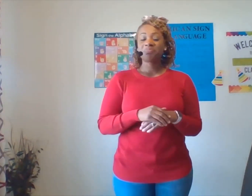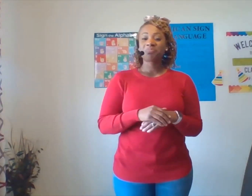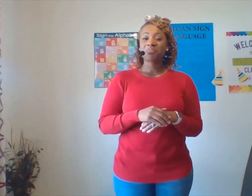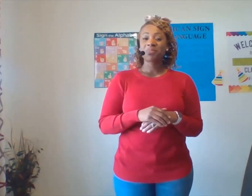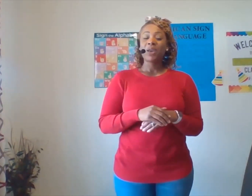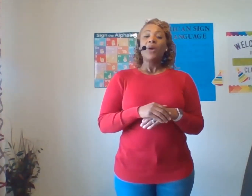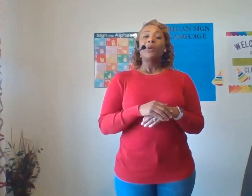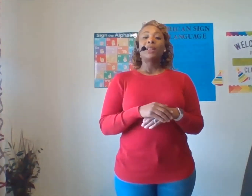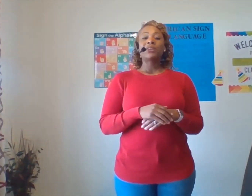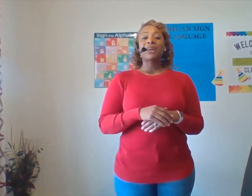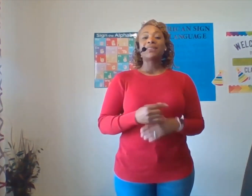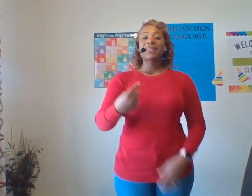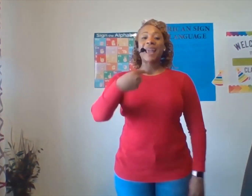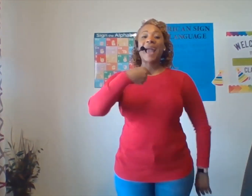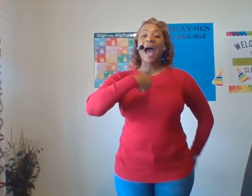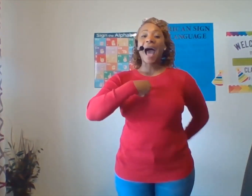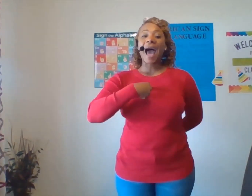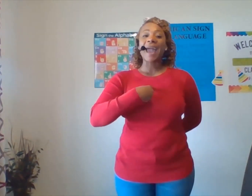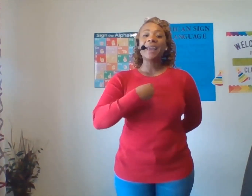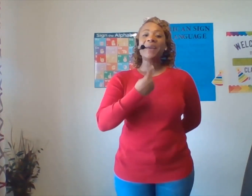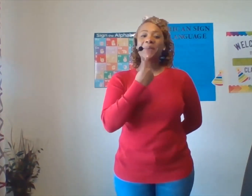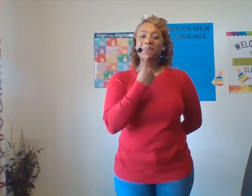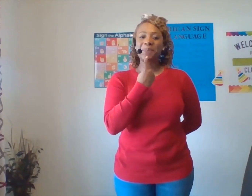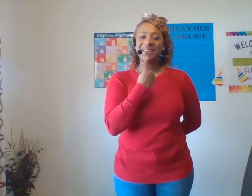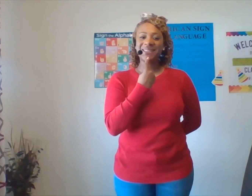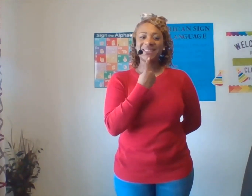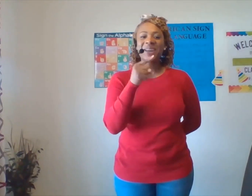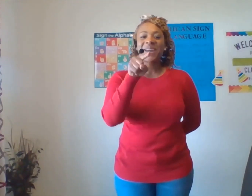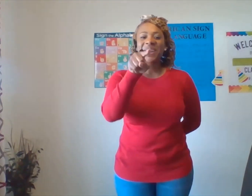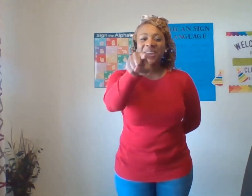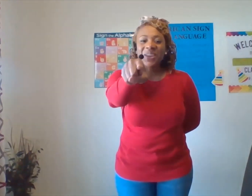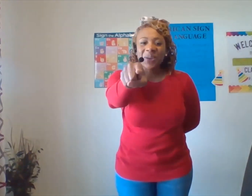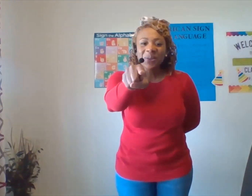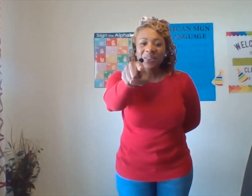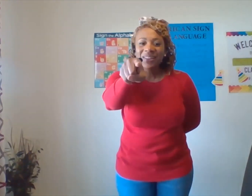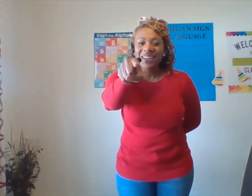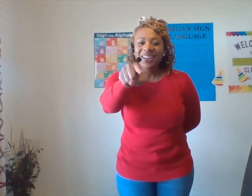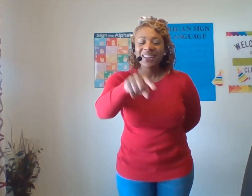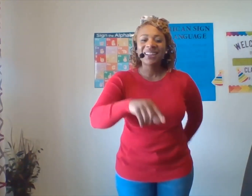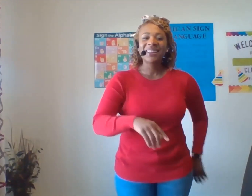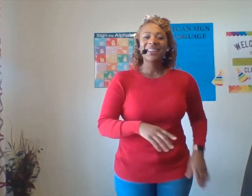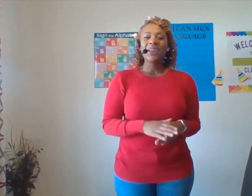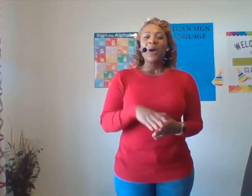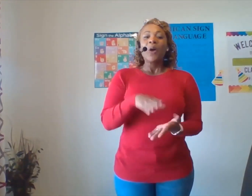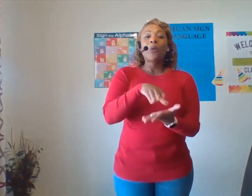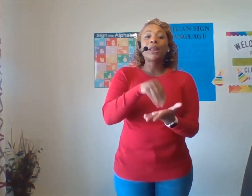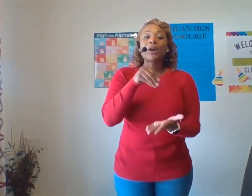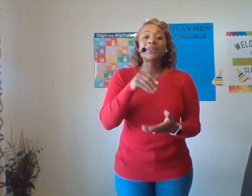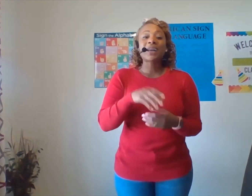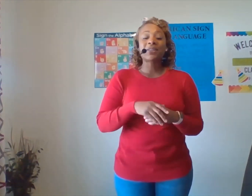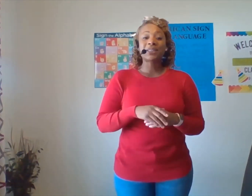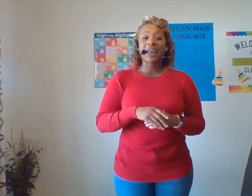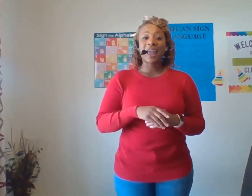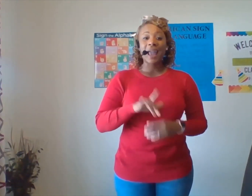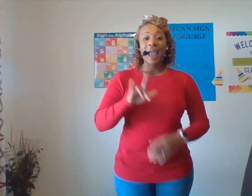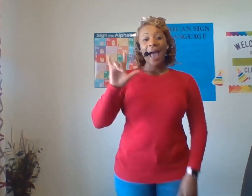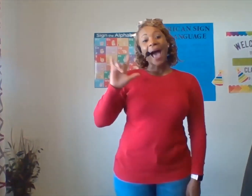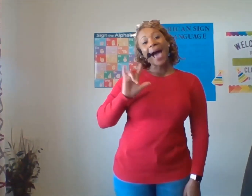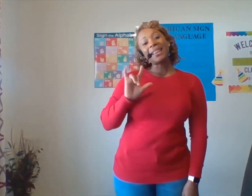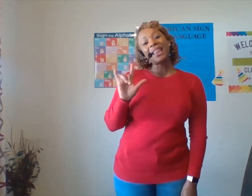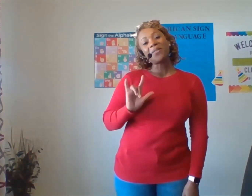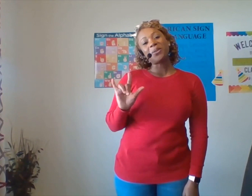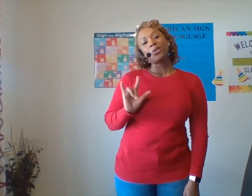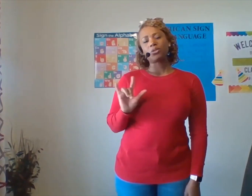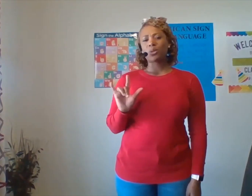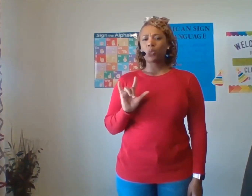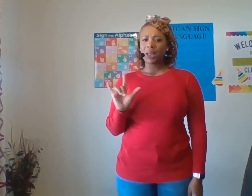we learned how to say I miss you we learned how to say I love you using one